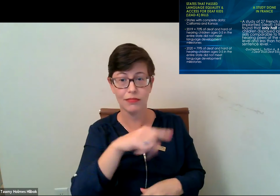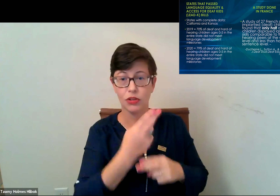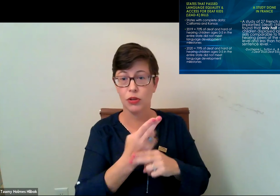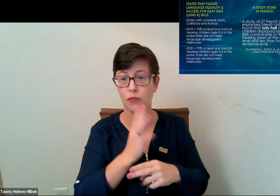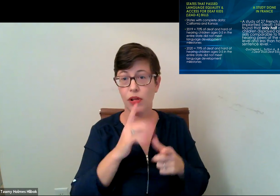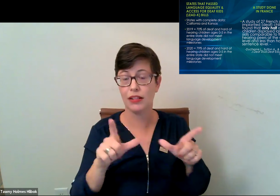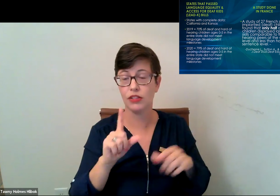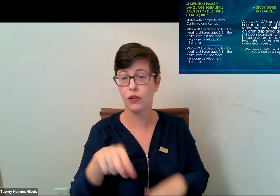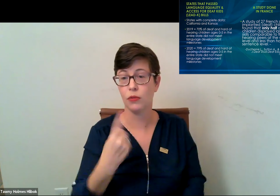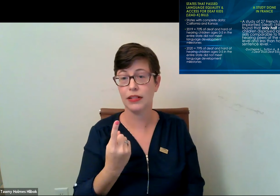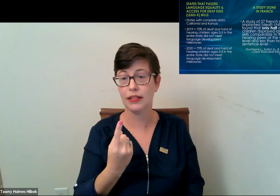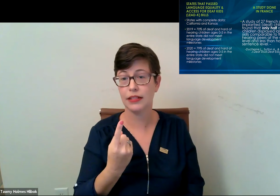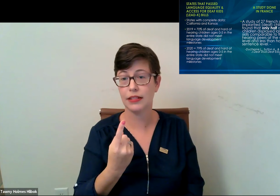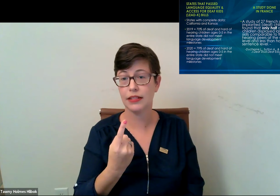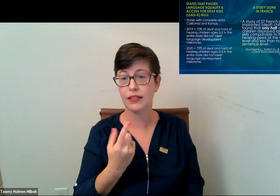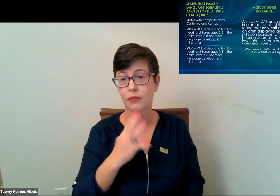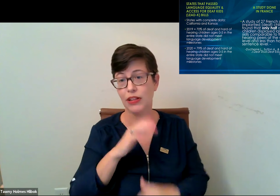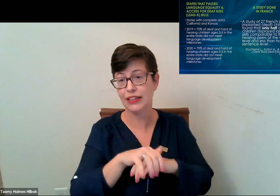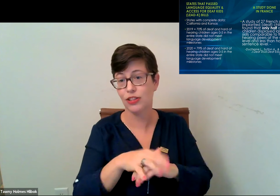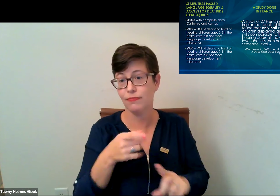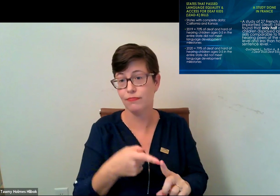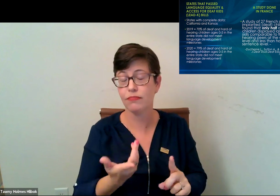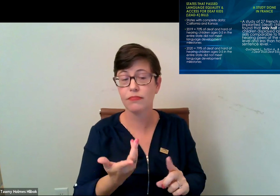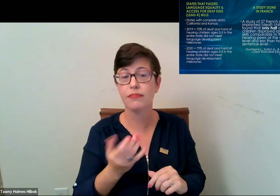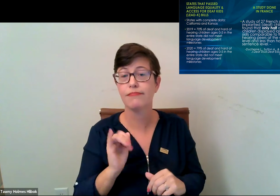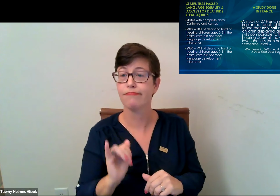Now, remember, we talked about the high language or the high percentage of.